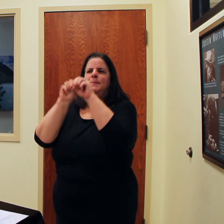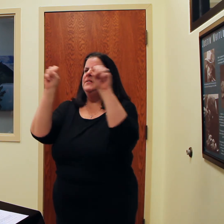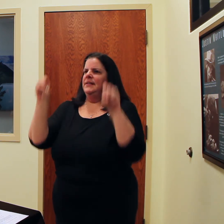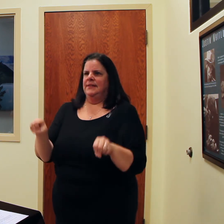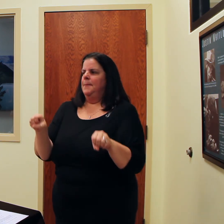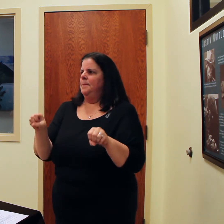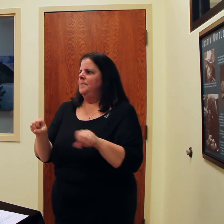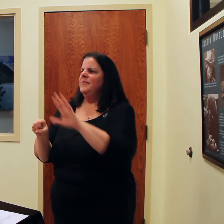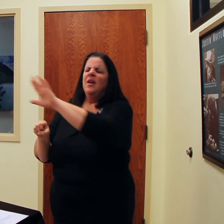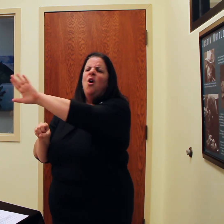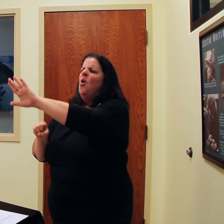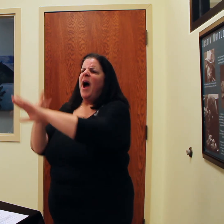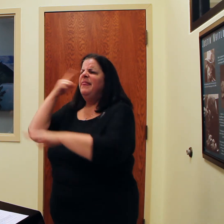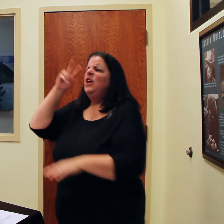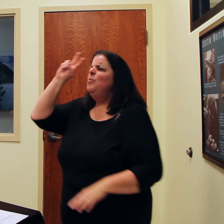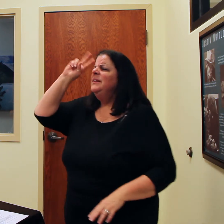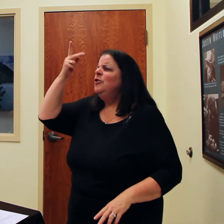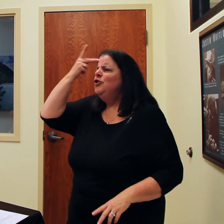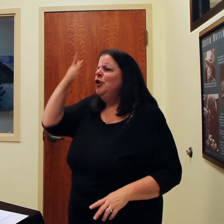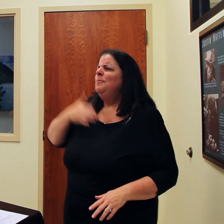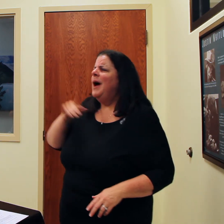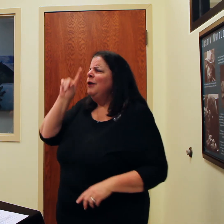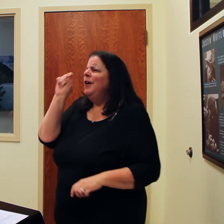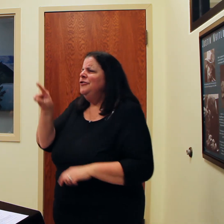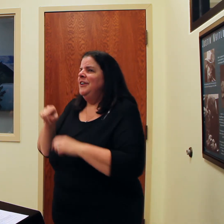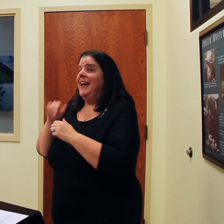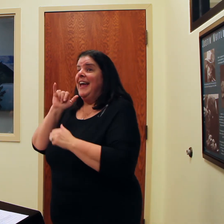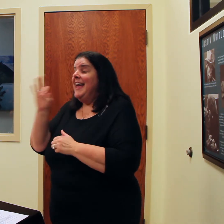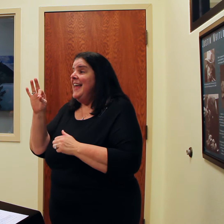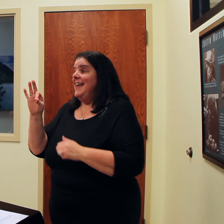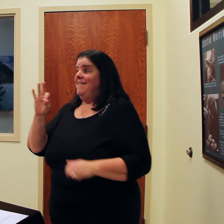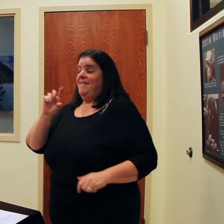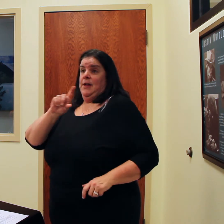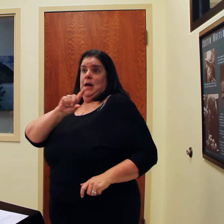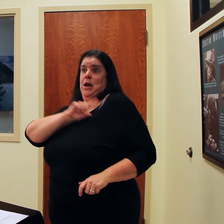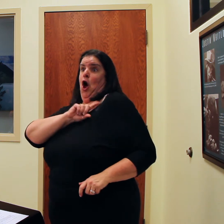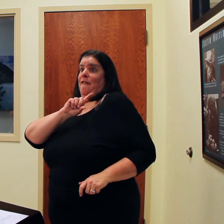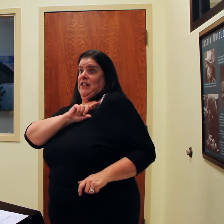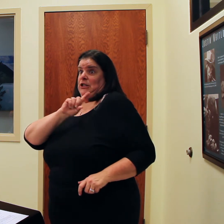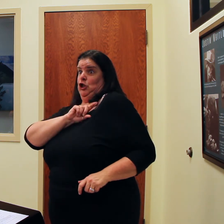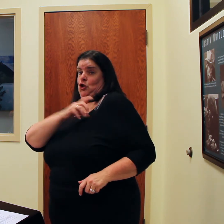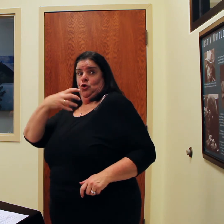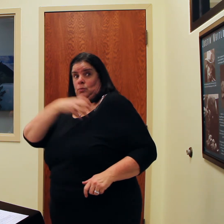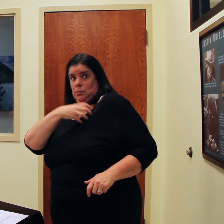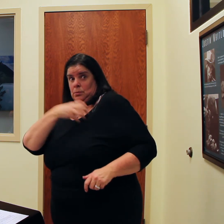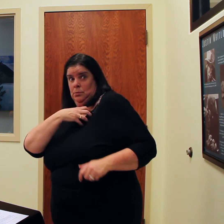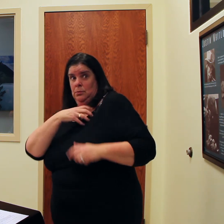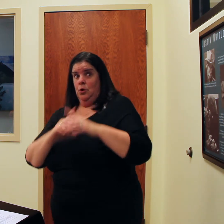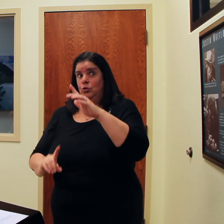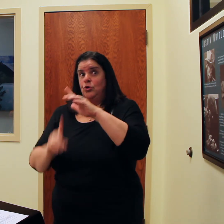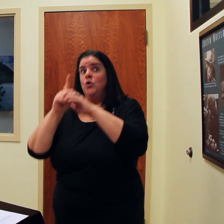[Voiceover] You misunderstood. I meant if an officer comes upon the accident that's being reported,